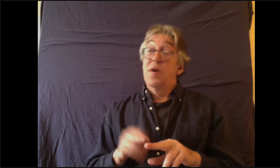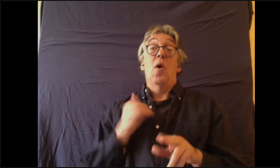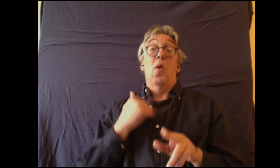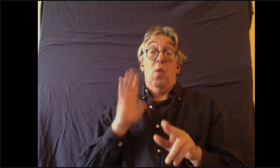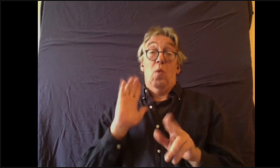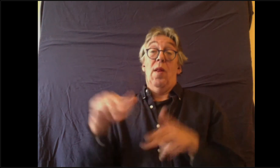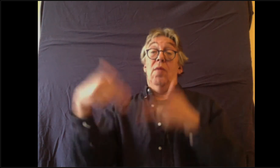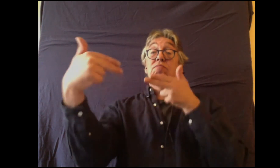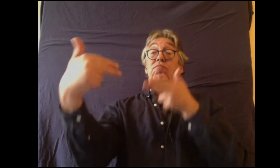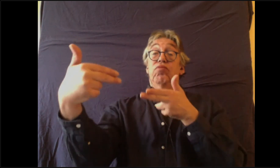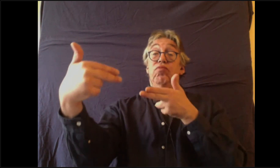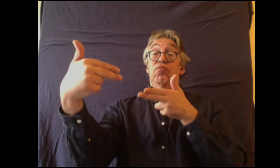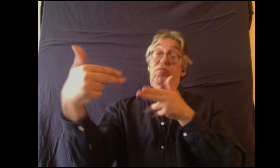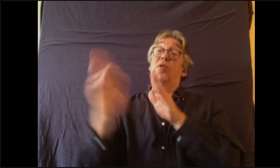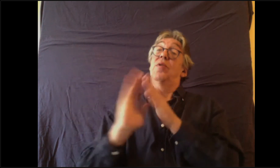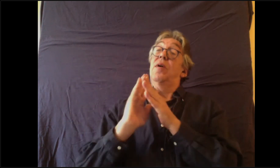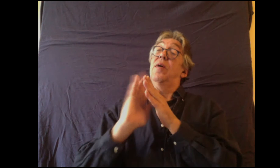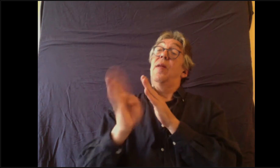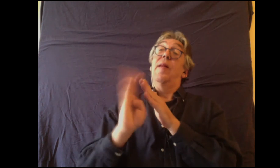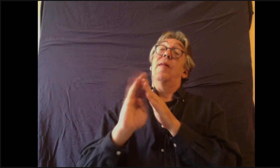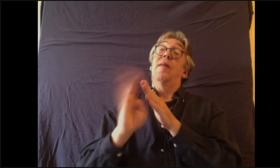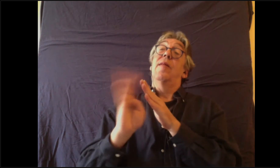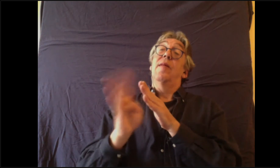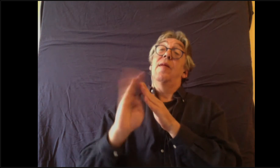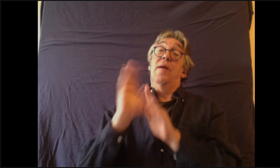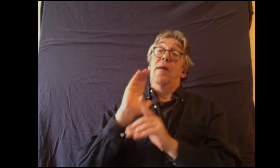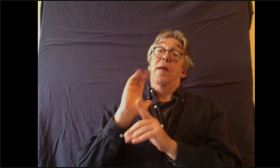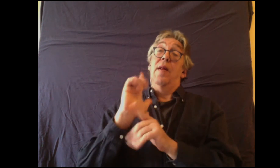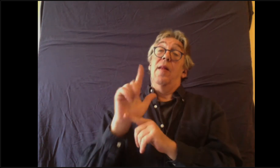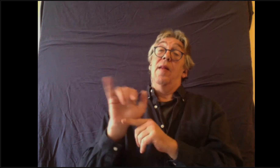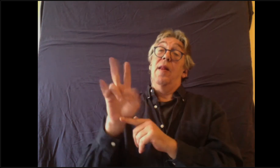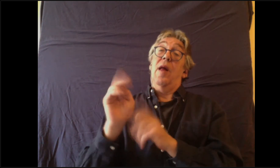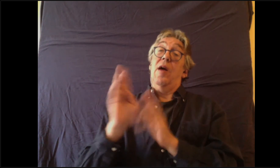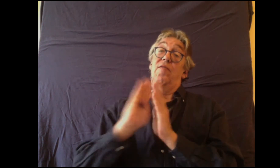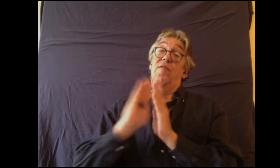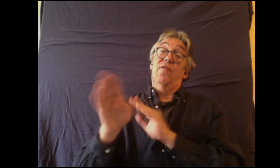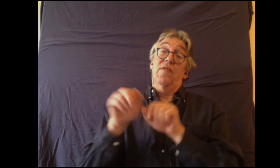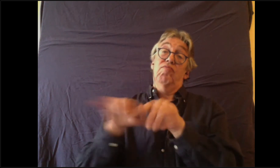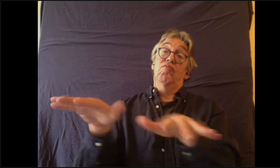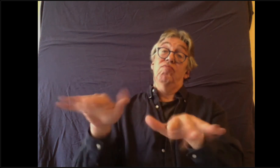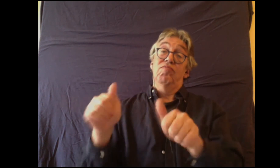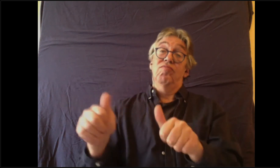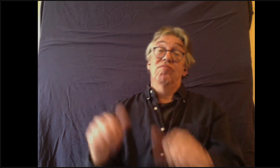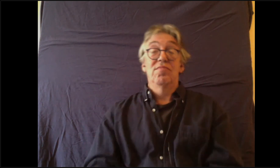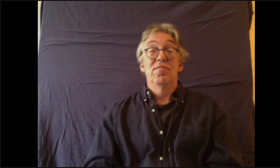Catherine, thank you so much. And I'll move on to our next speaker which is Grace.